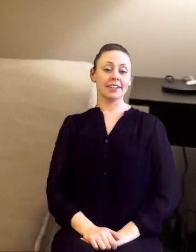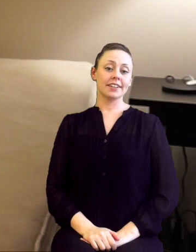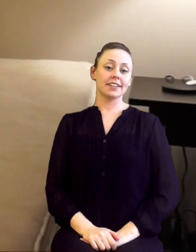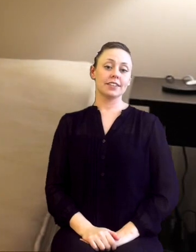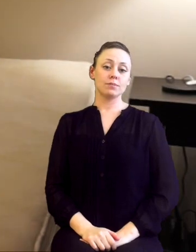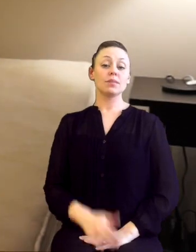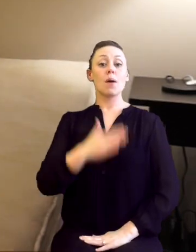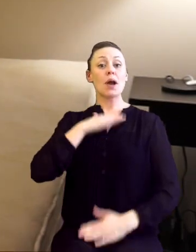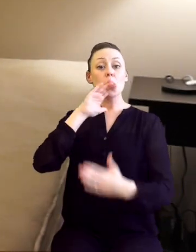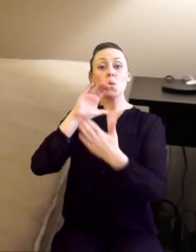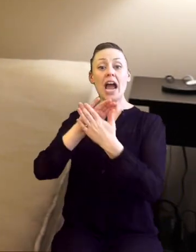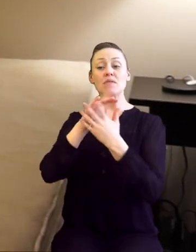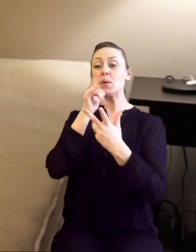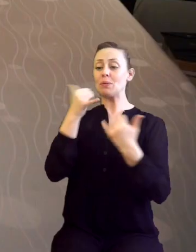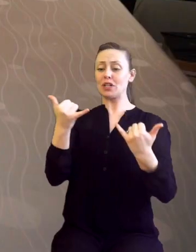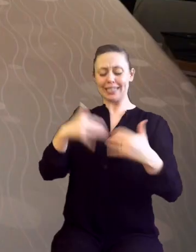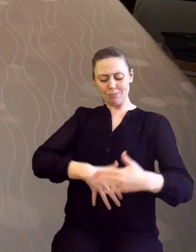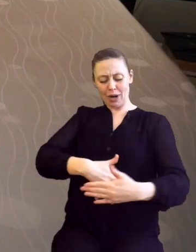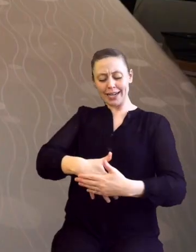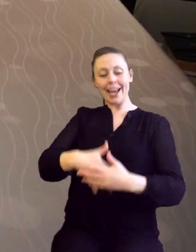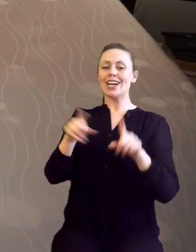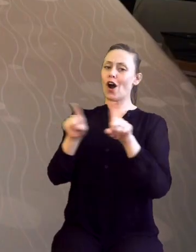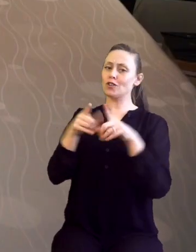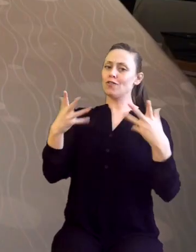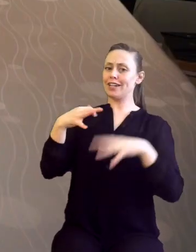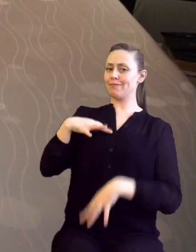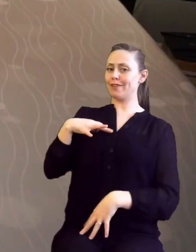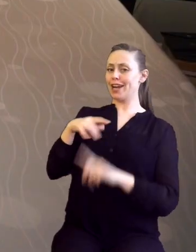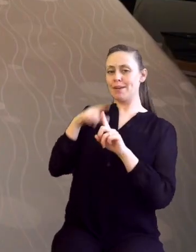My wife, who's pregnant now, has also found this beneficial as she can adjust